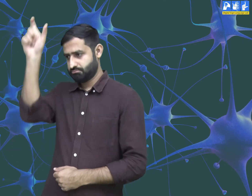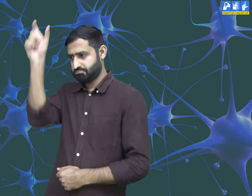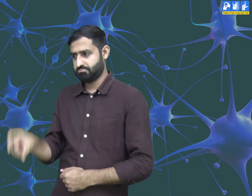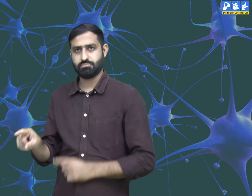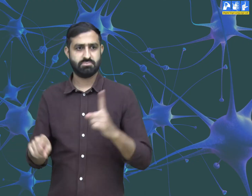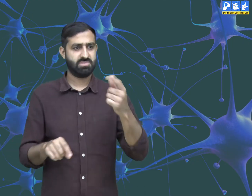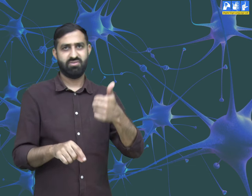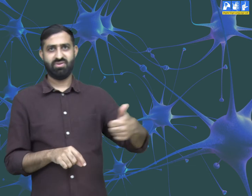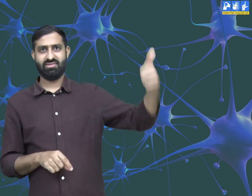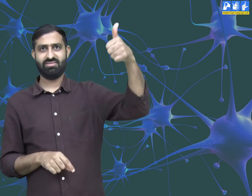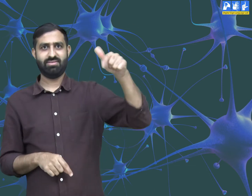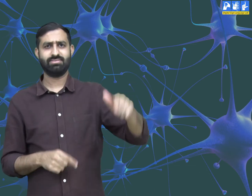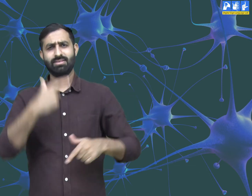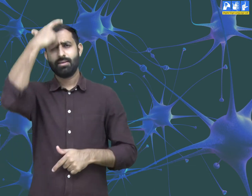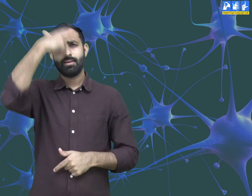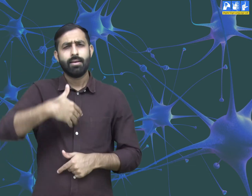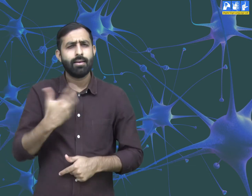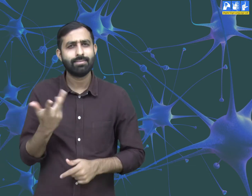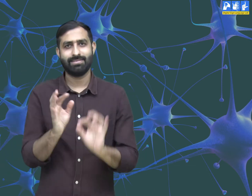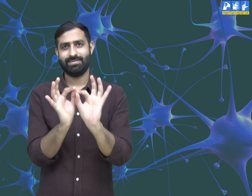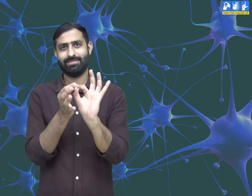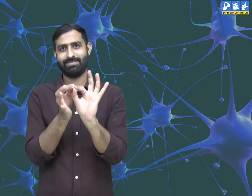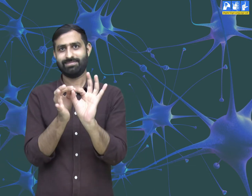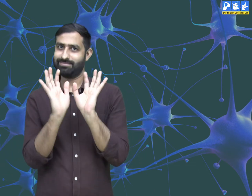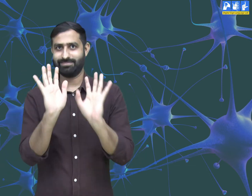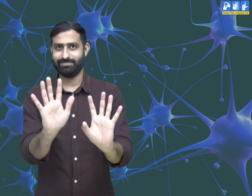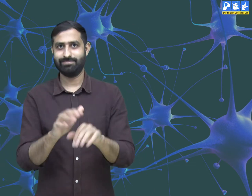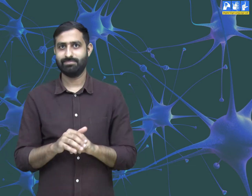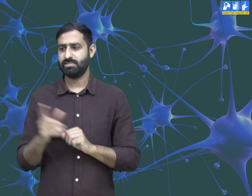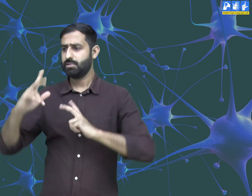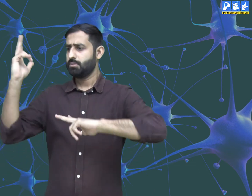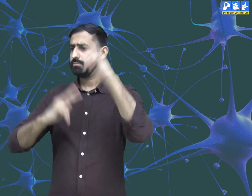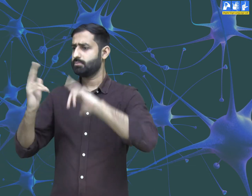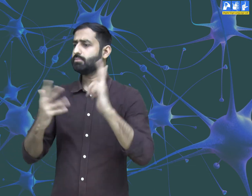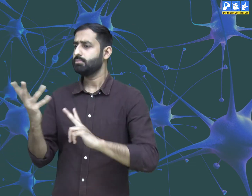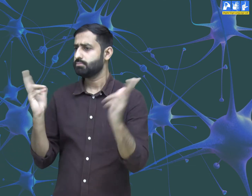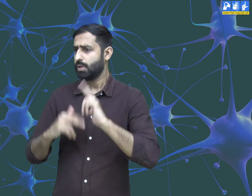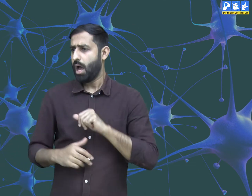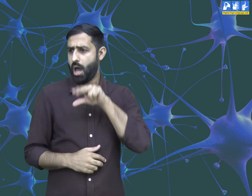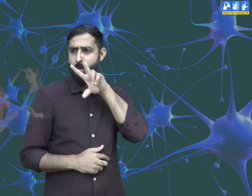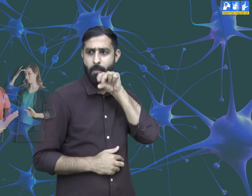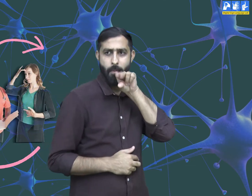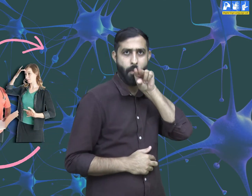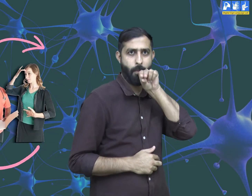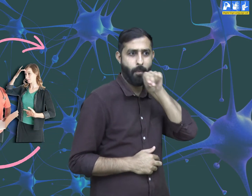facilitate communication between people who are deaf and people who can hear. While interpreting